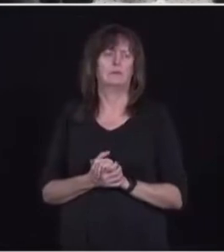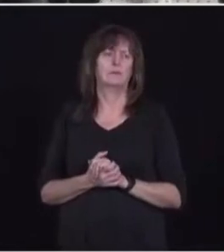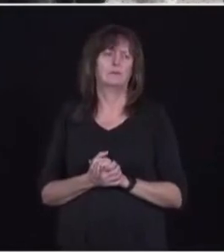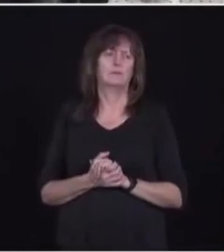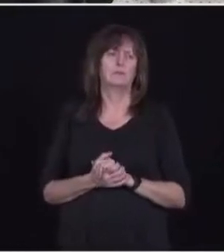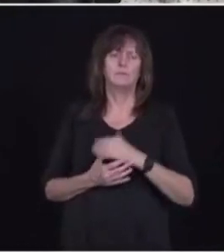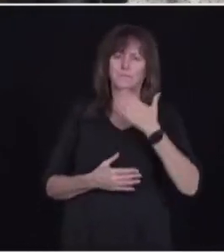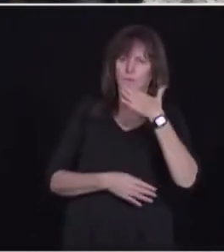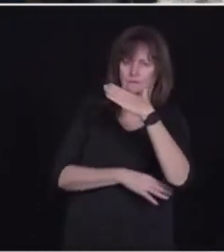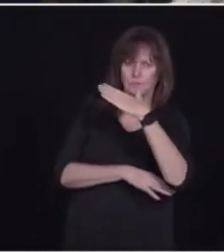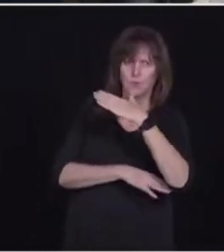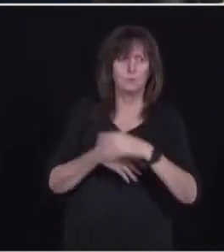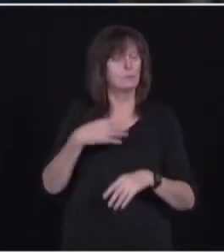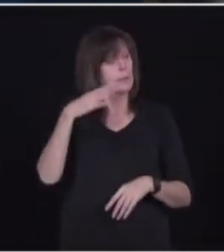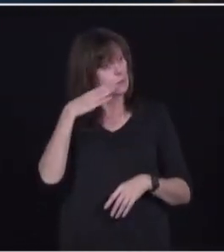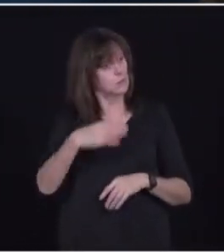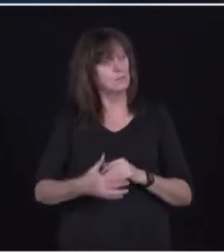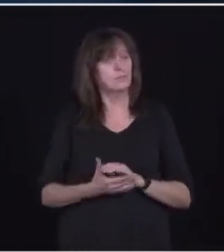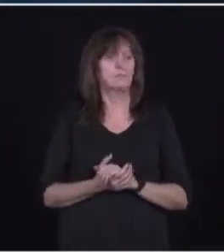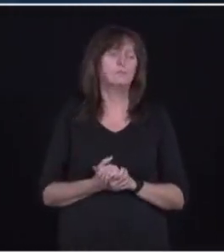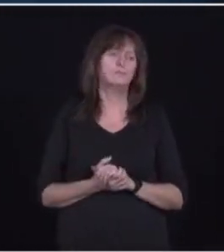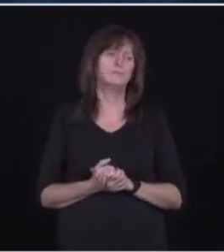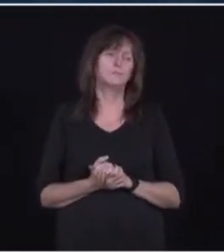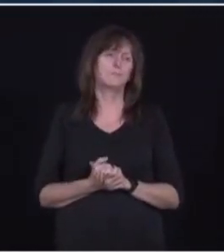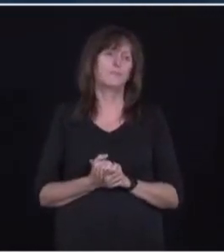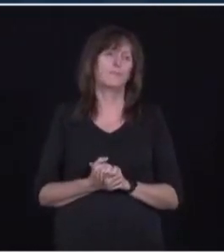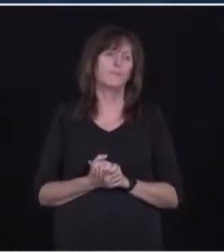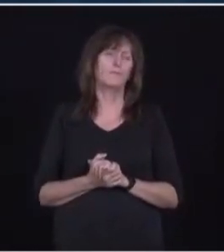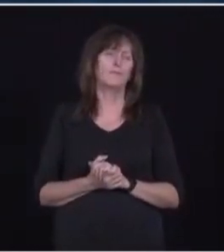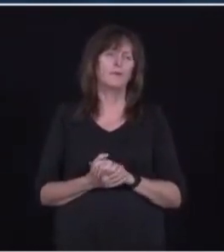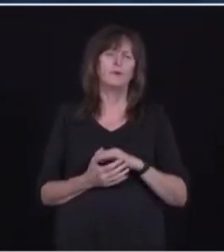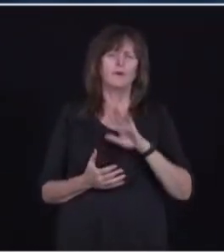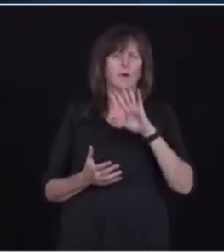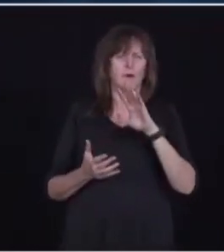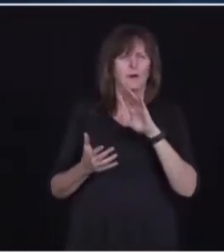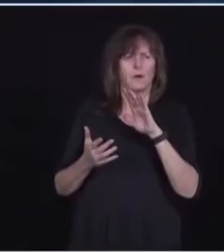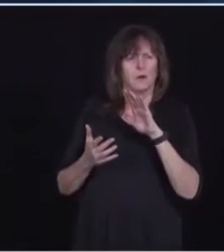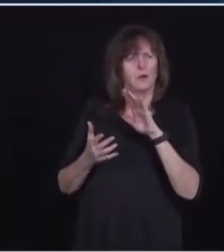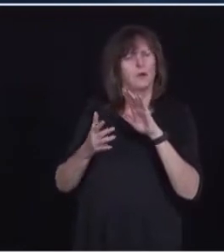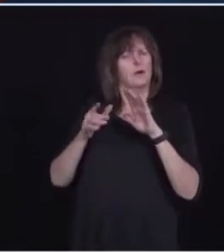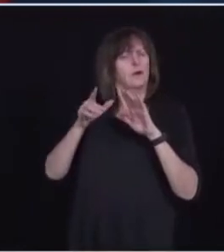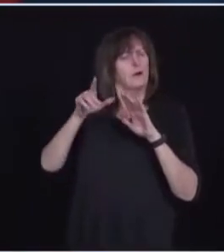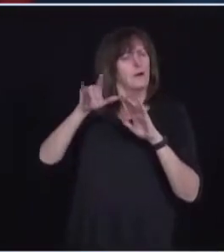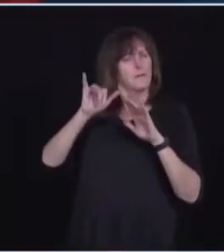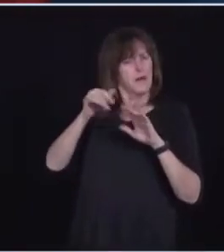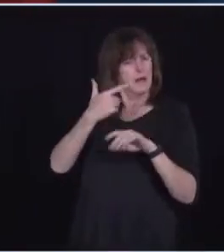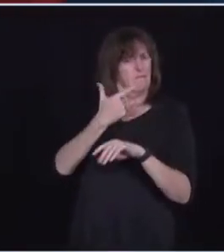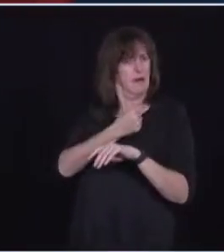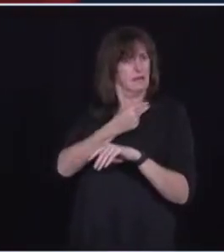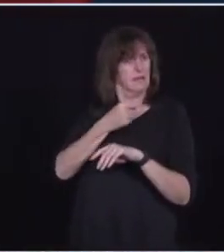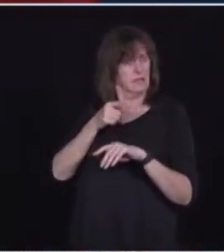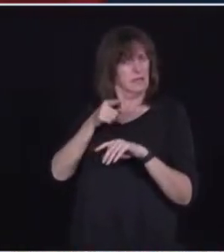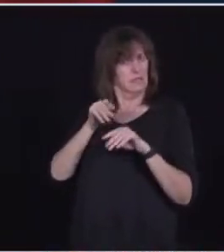From Shaun Jeffers of the Canadian press, please go ahead. Good afternoon, premier, I wanted to follow-up with you about the vaccination rollout